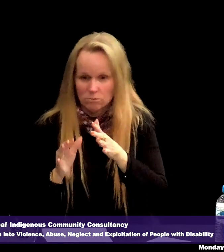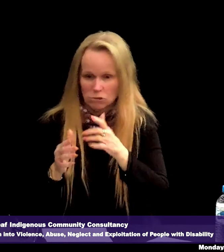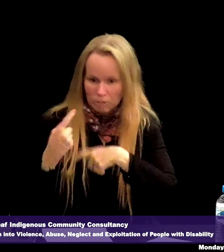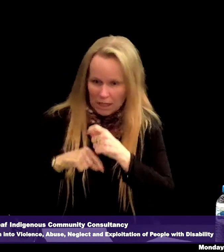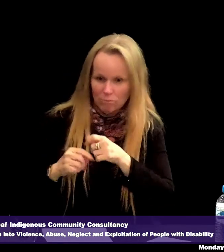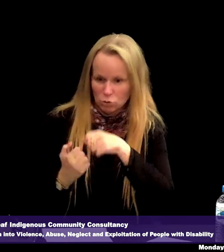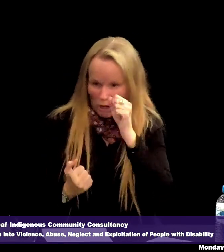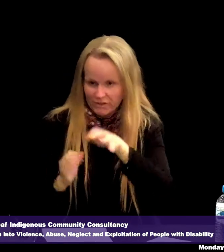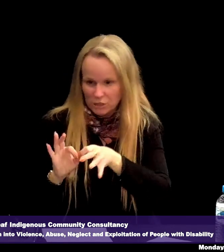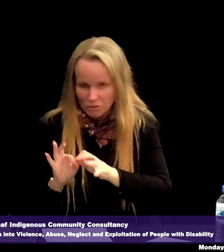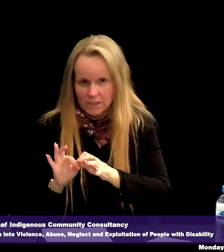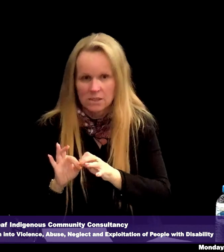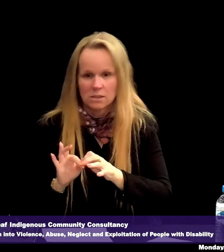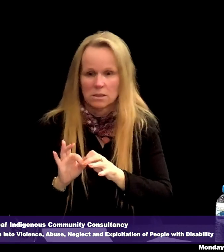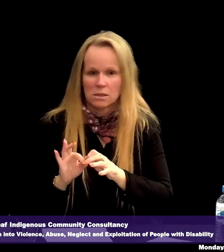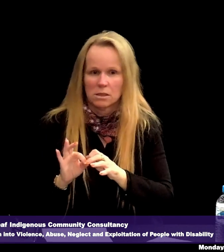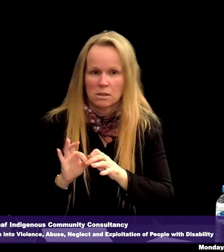to learn Auslan and then become certified interpreters.